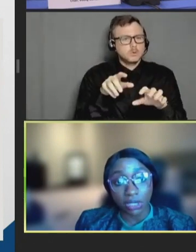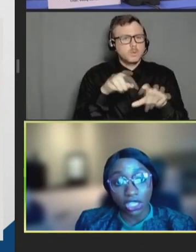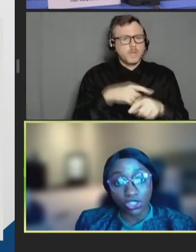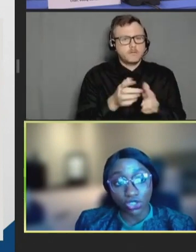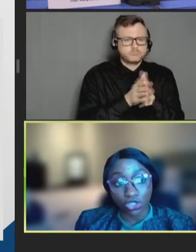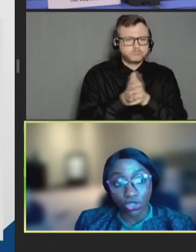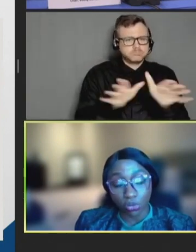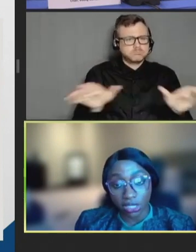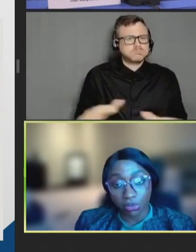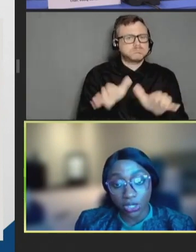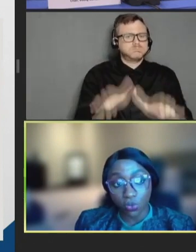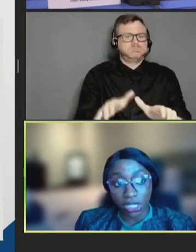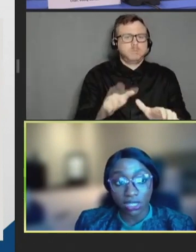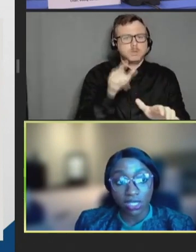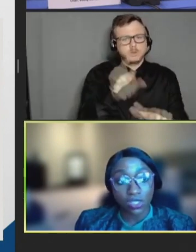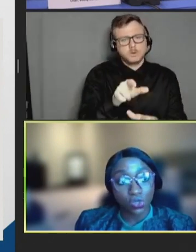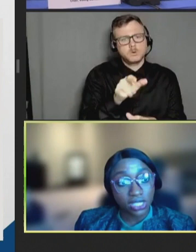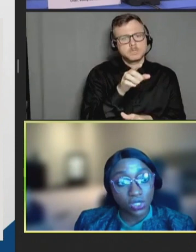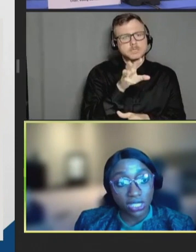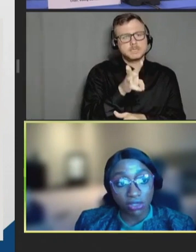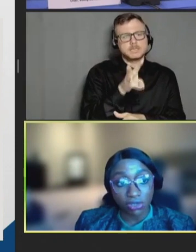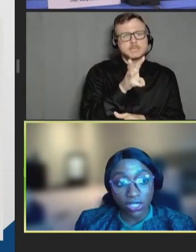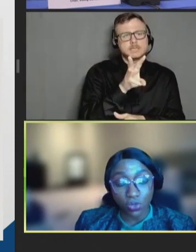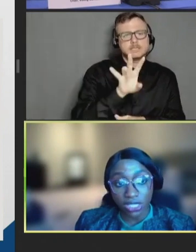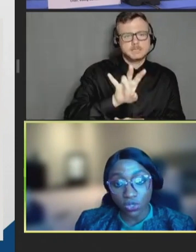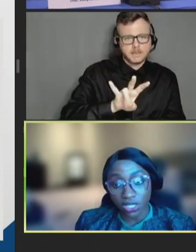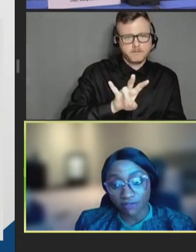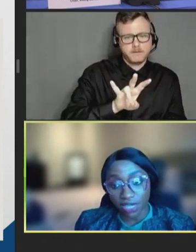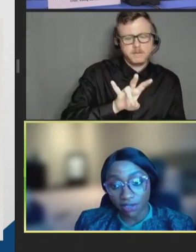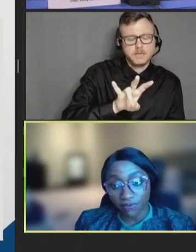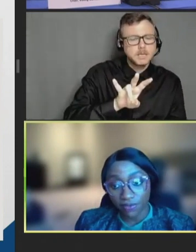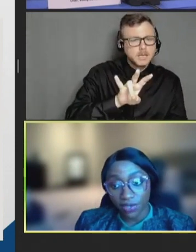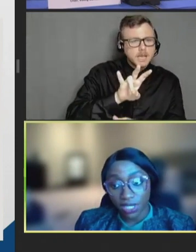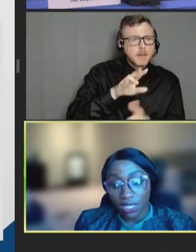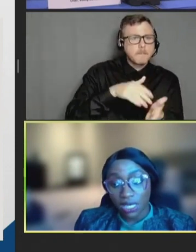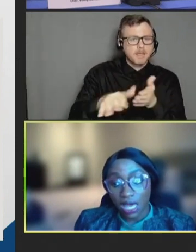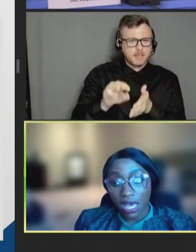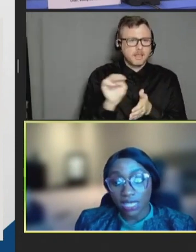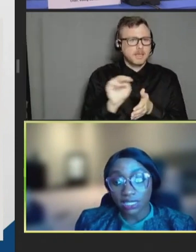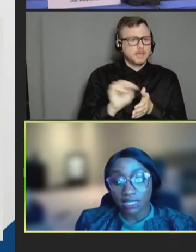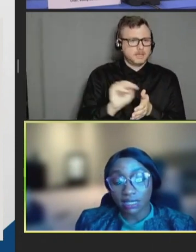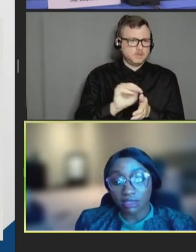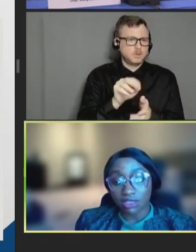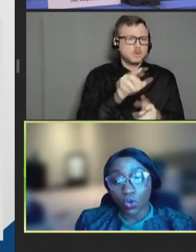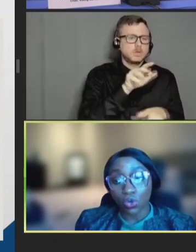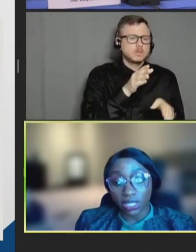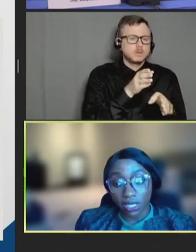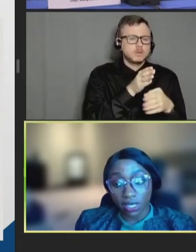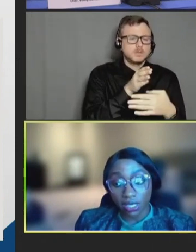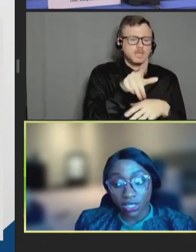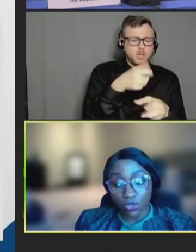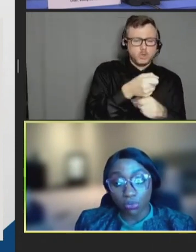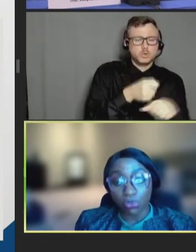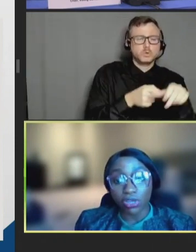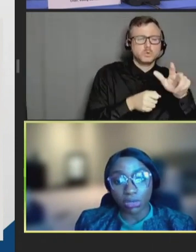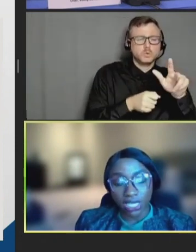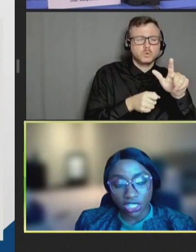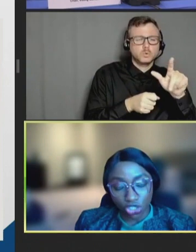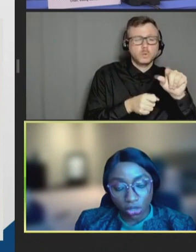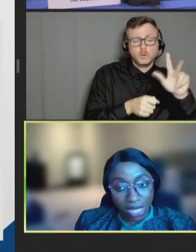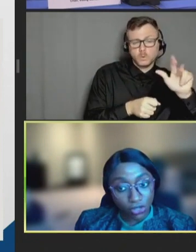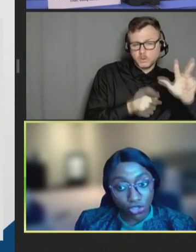million children globally between 2023 and 2025. And the goal here is to bring immunization back